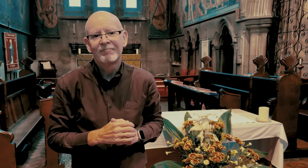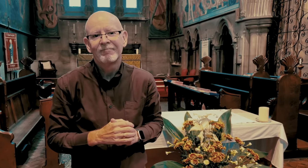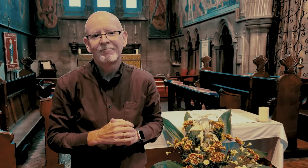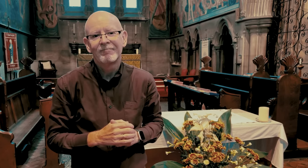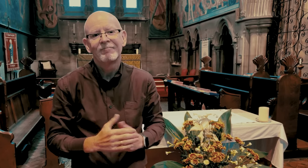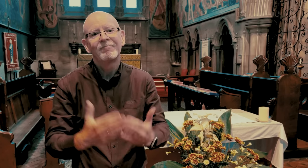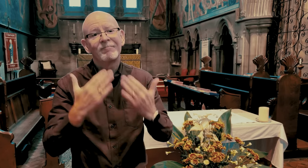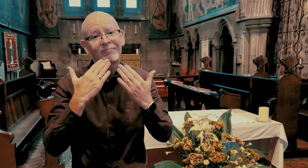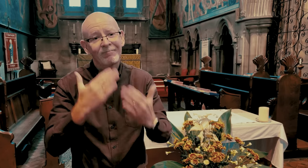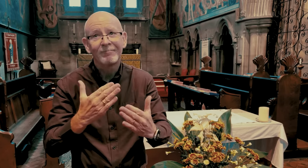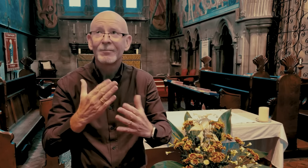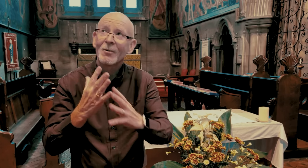Thanks be to God.